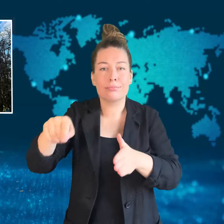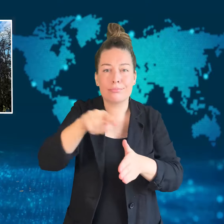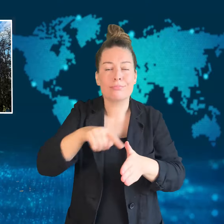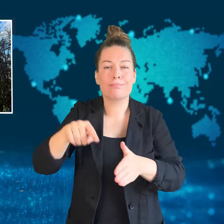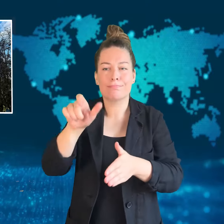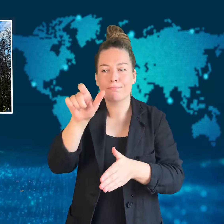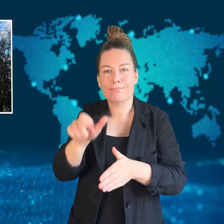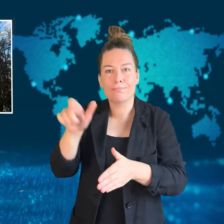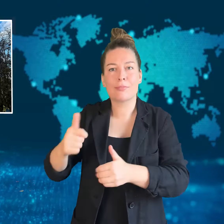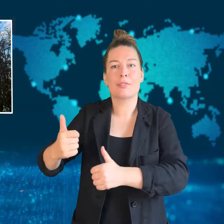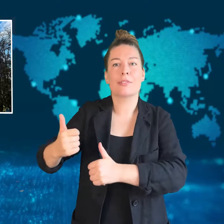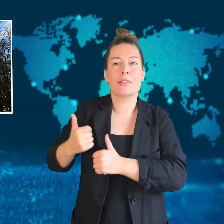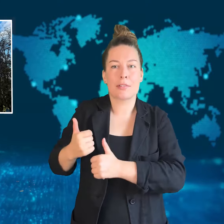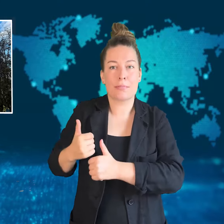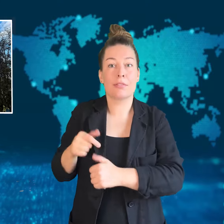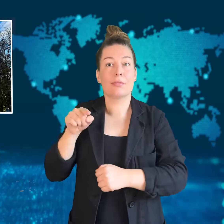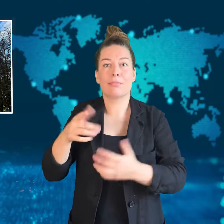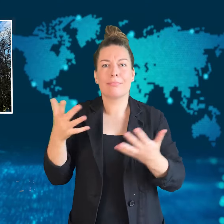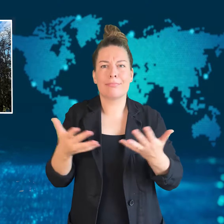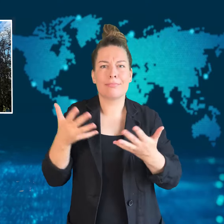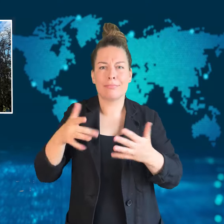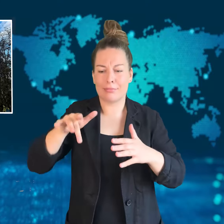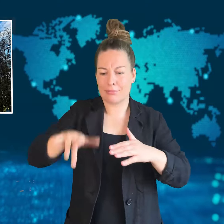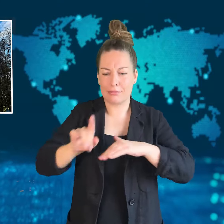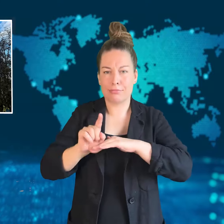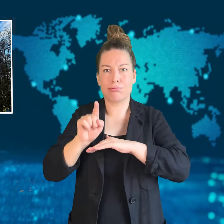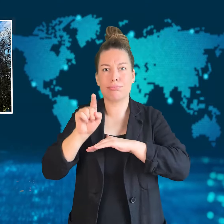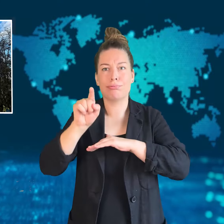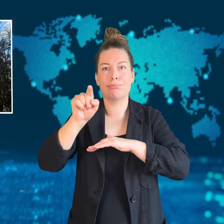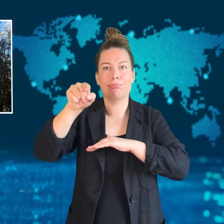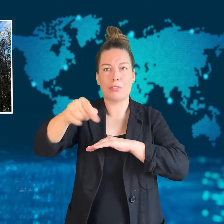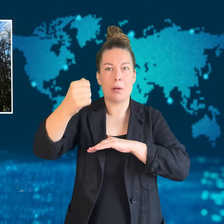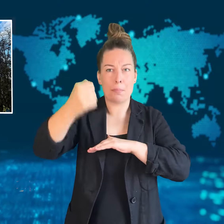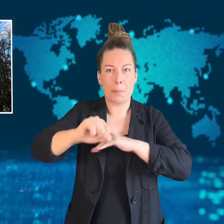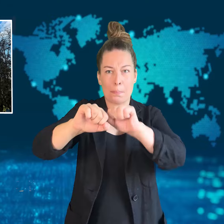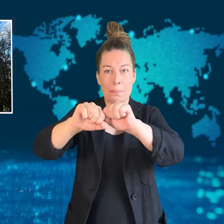Many of the deaths were military personnel.